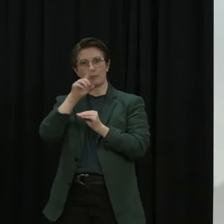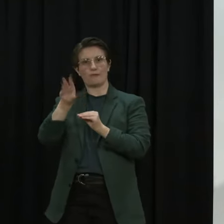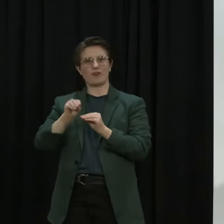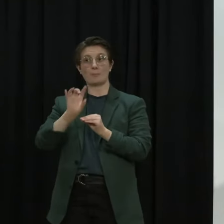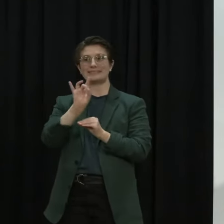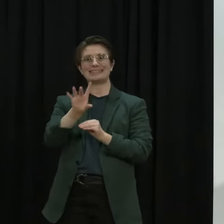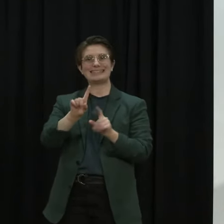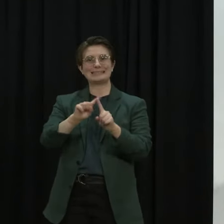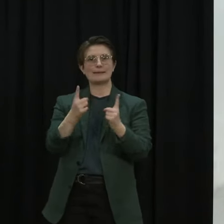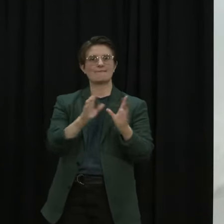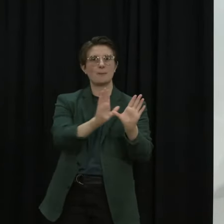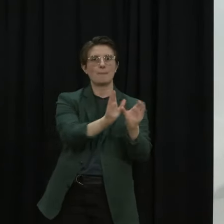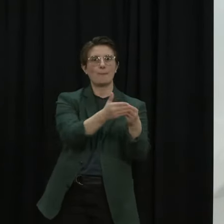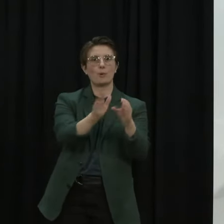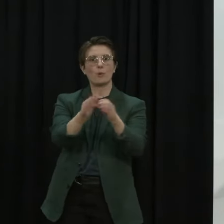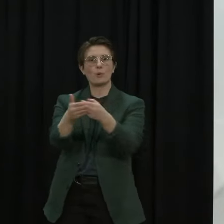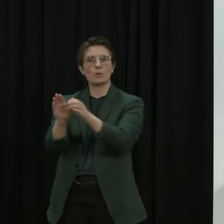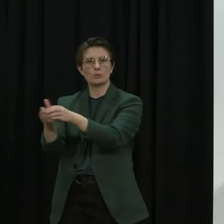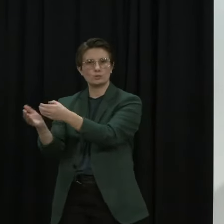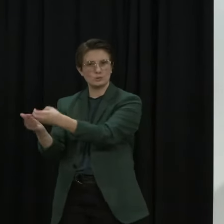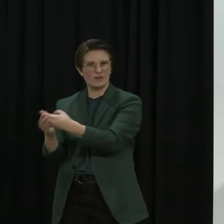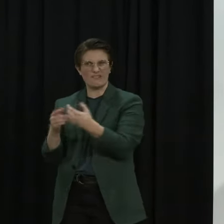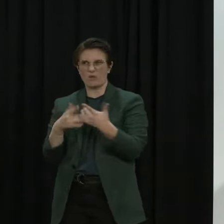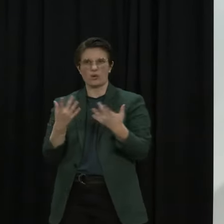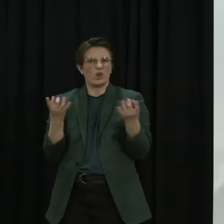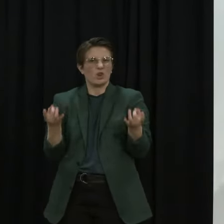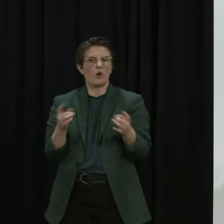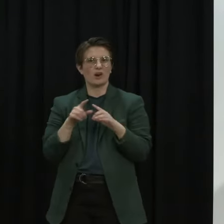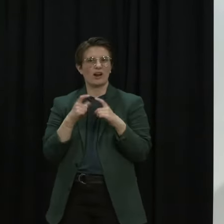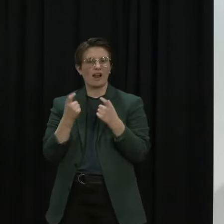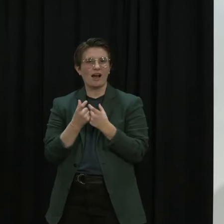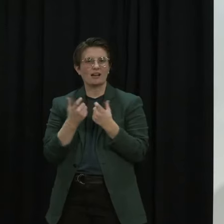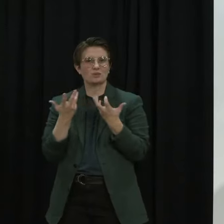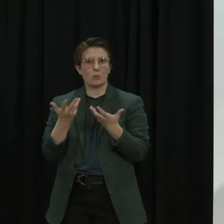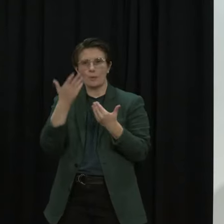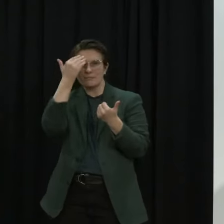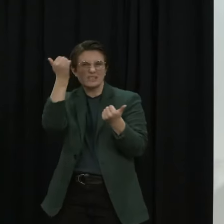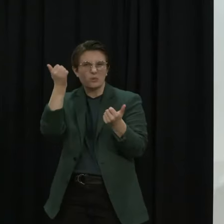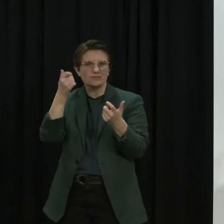Yesterday you talked about